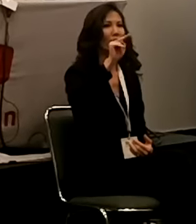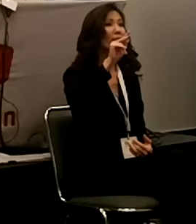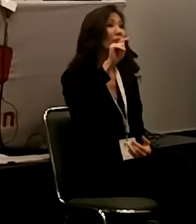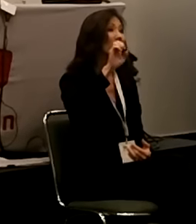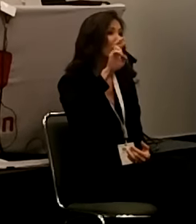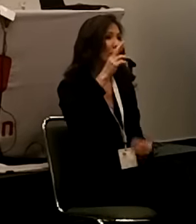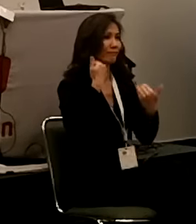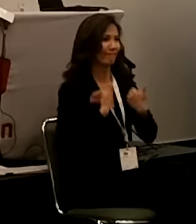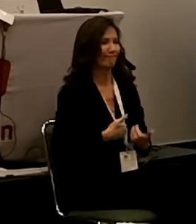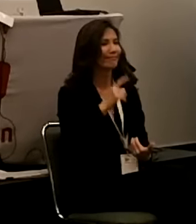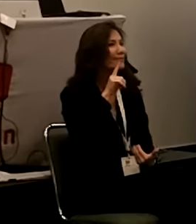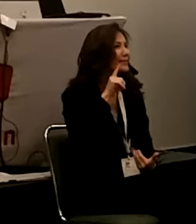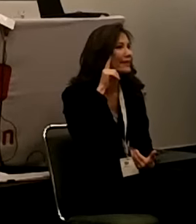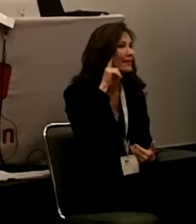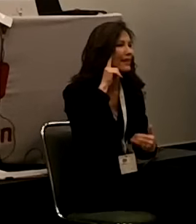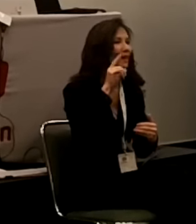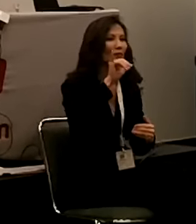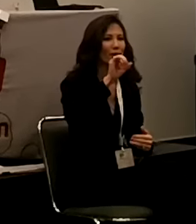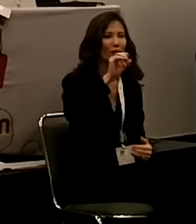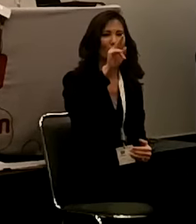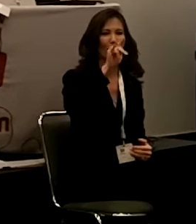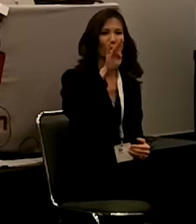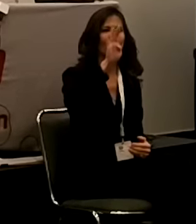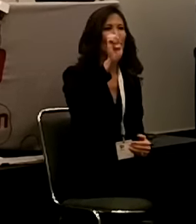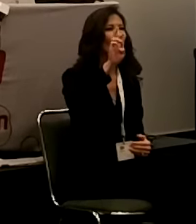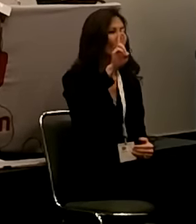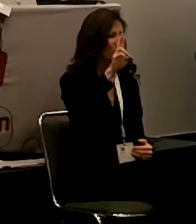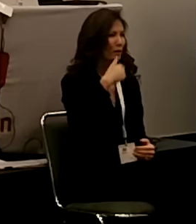and I started out on YouTube a couple years ago.